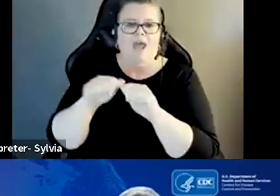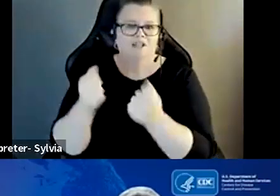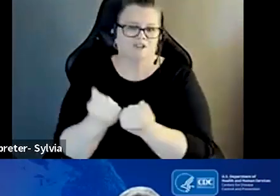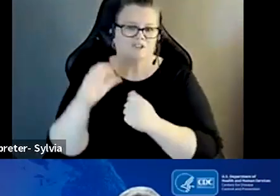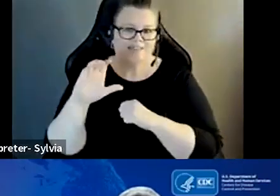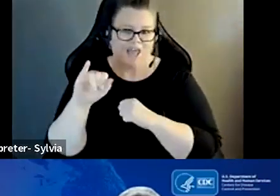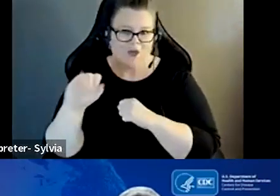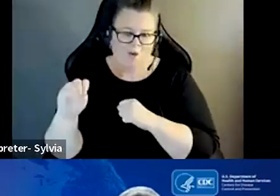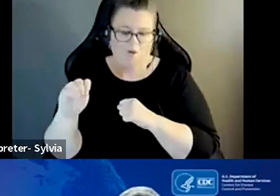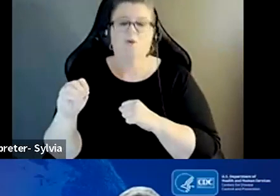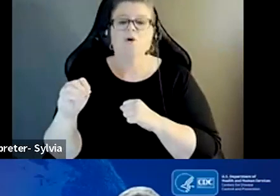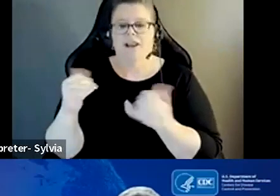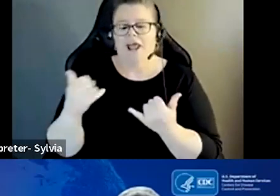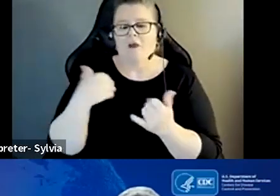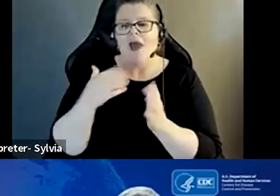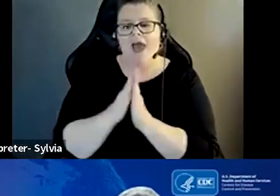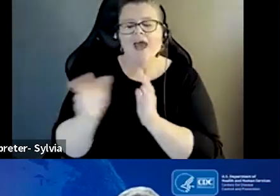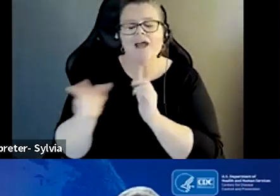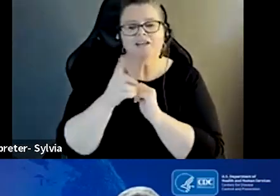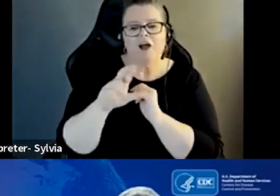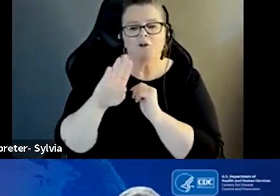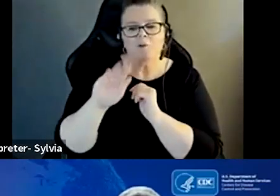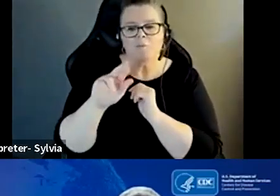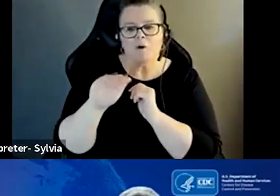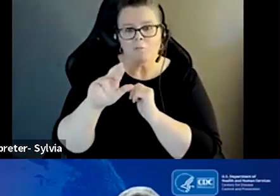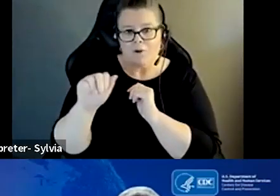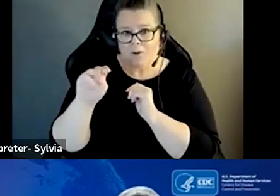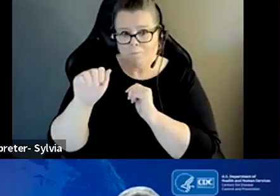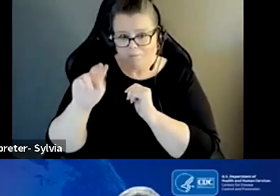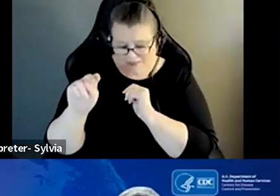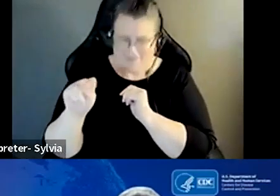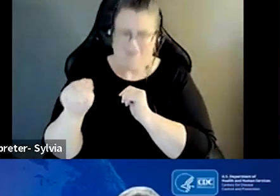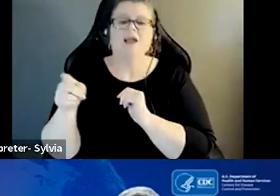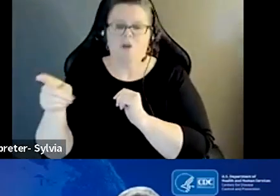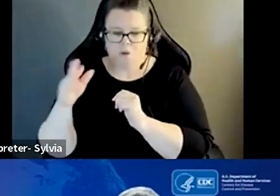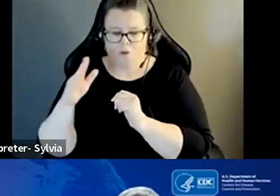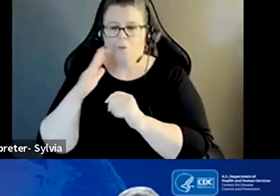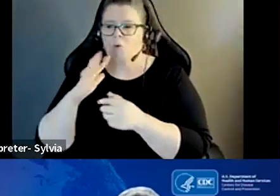our incident manager to work with senior leaders across the agency to develop a transition plan